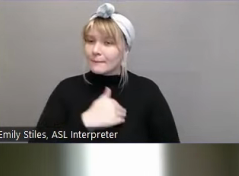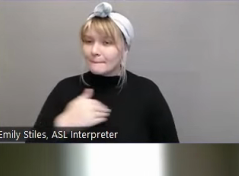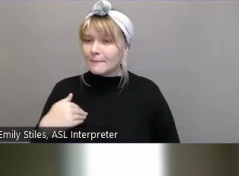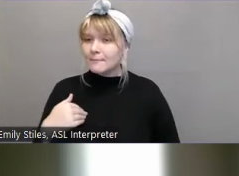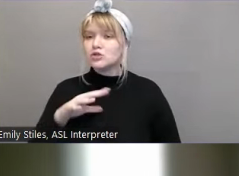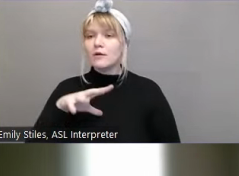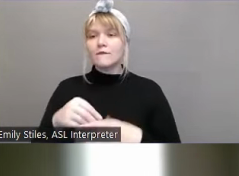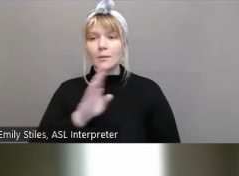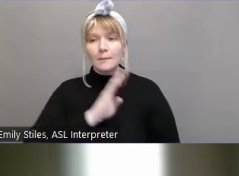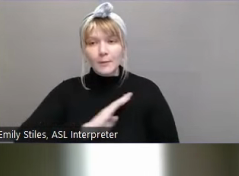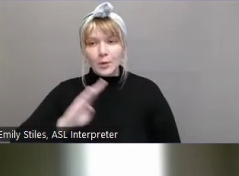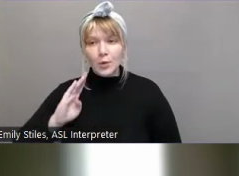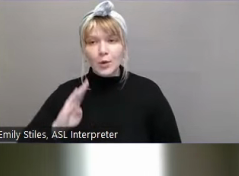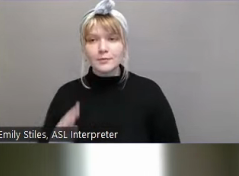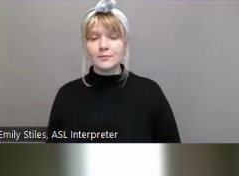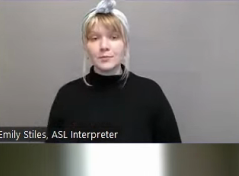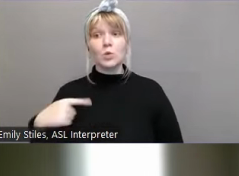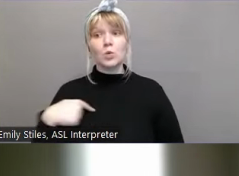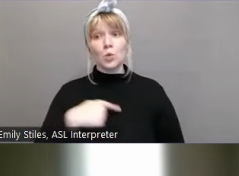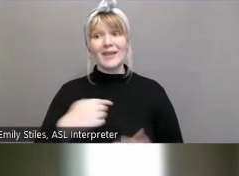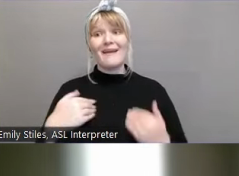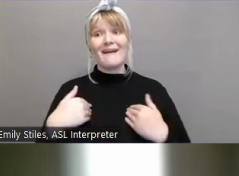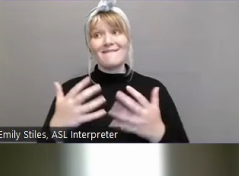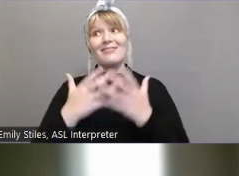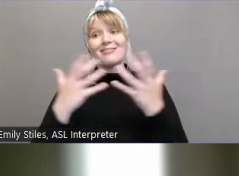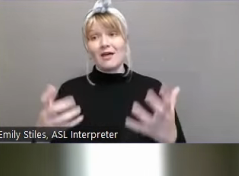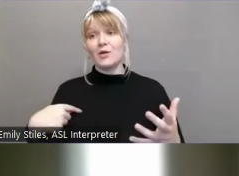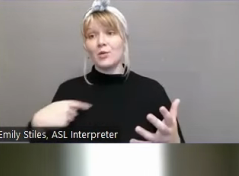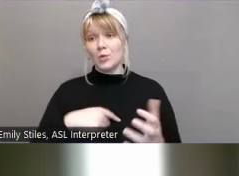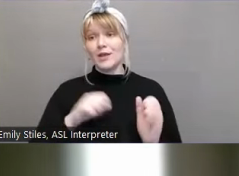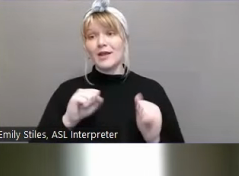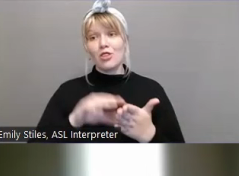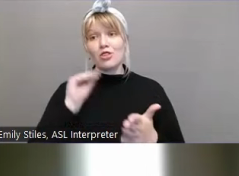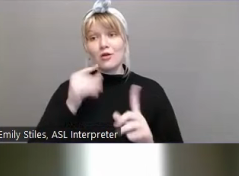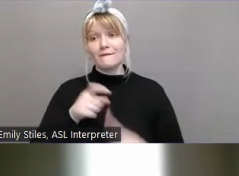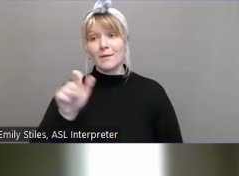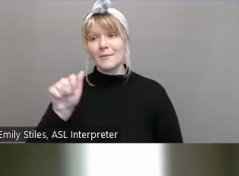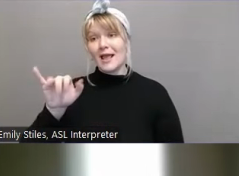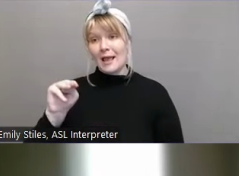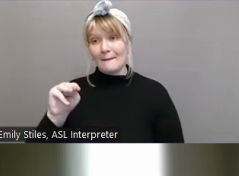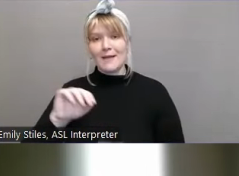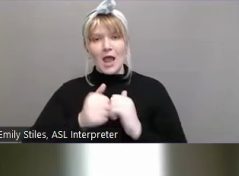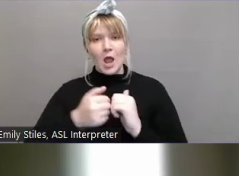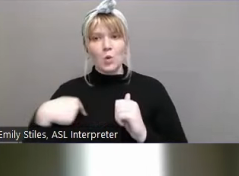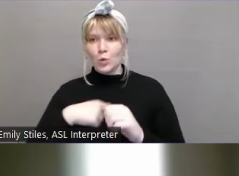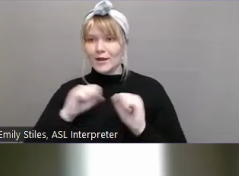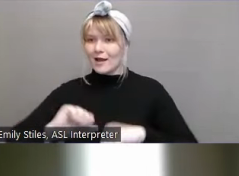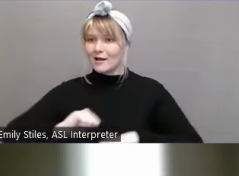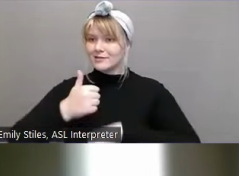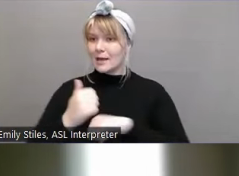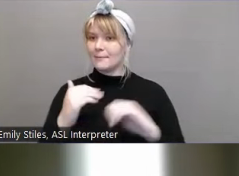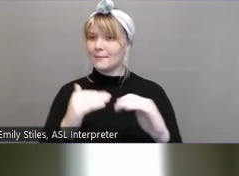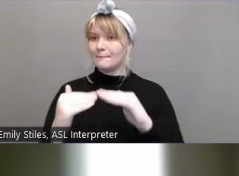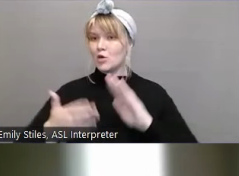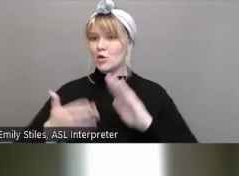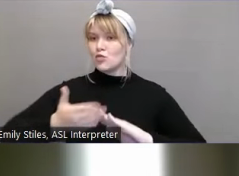We have a lot we can learn from AIM about how to establish peer-run leadership, and we look forward to doing that.